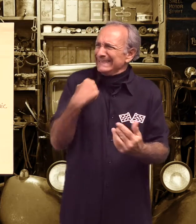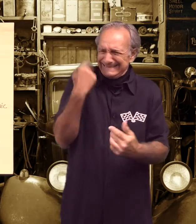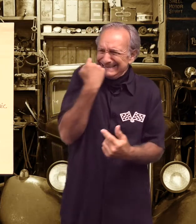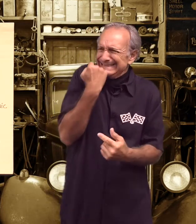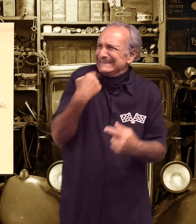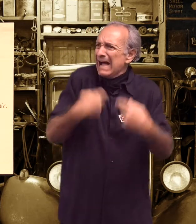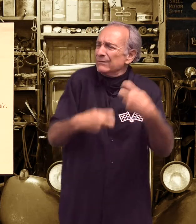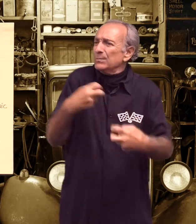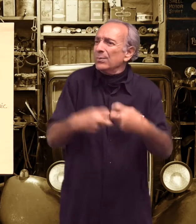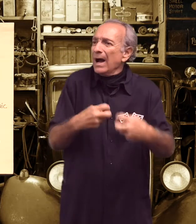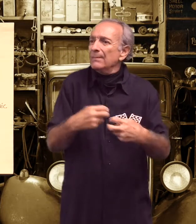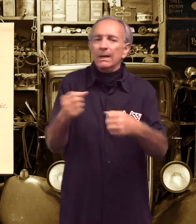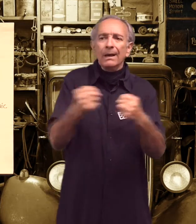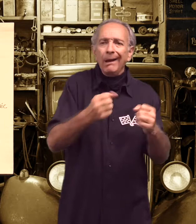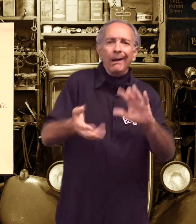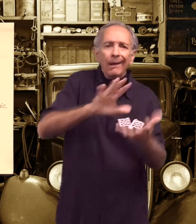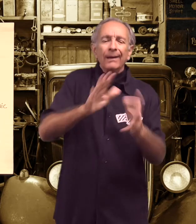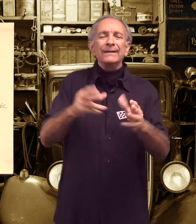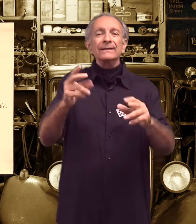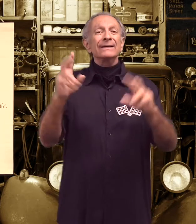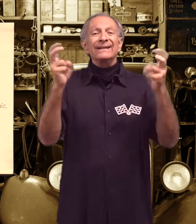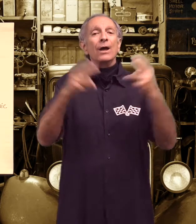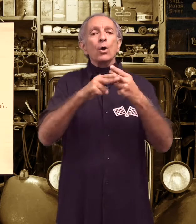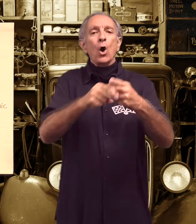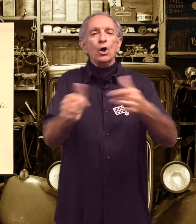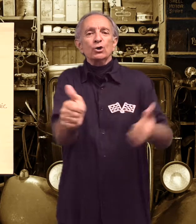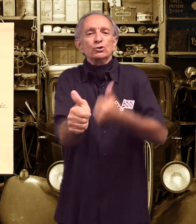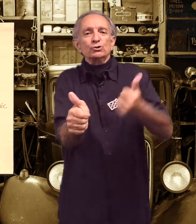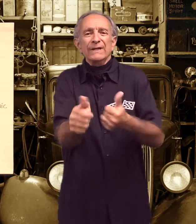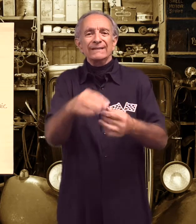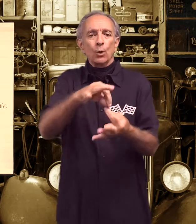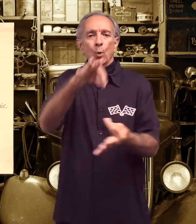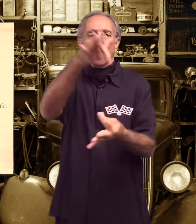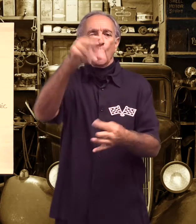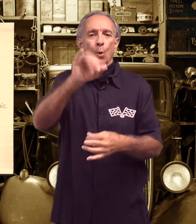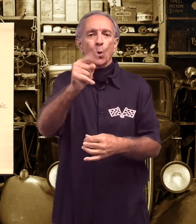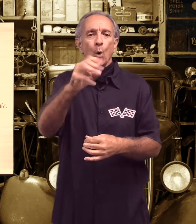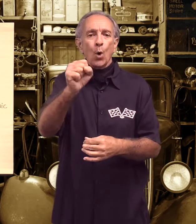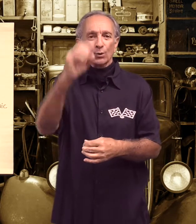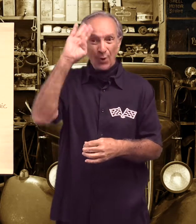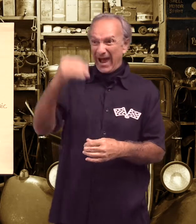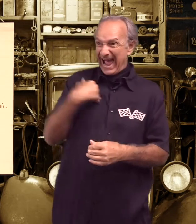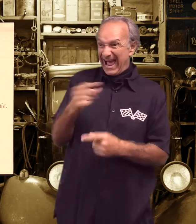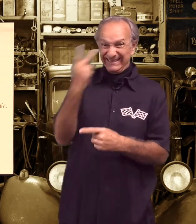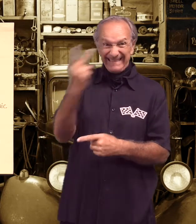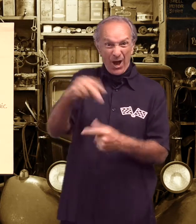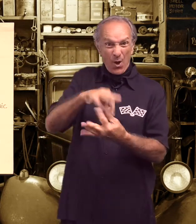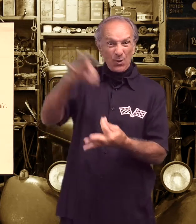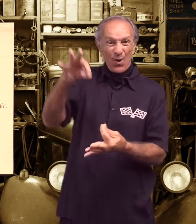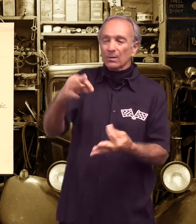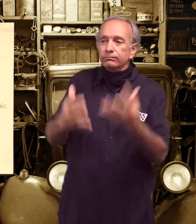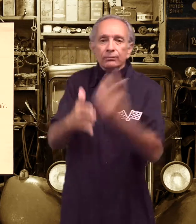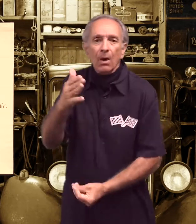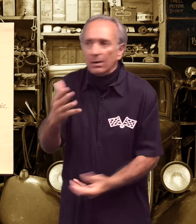but you know that you just had a real problem. We like to call that "chasing the ghost." Like a ghost, if you see one and rush to tell people